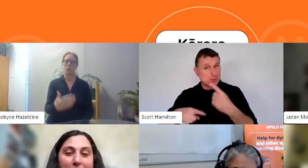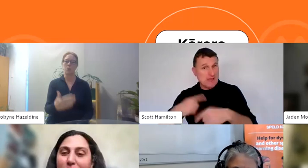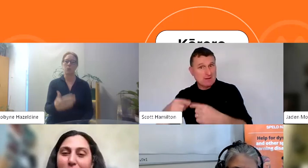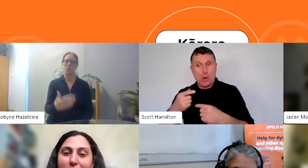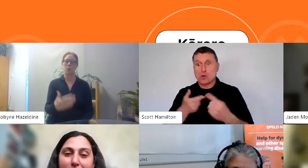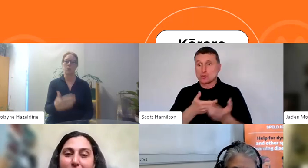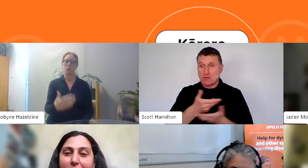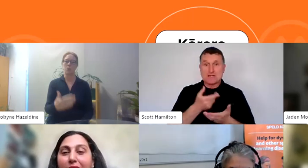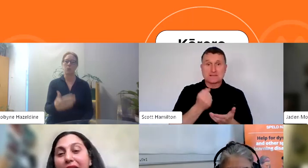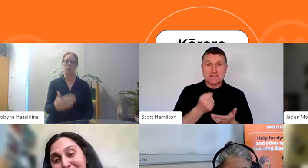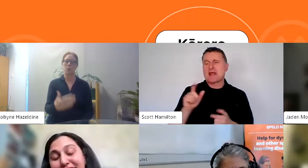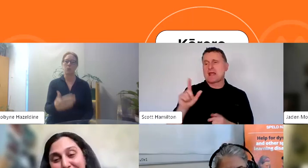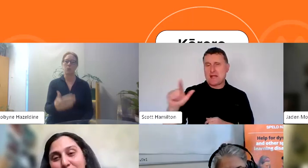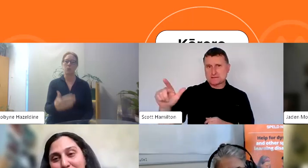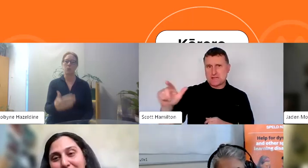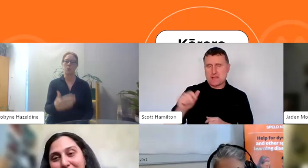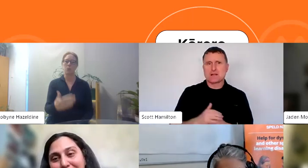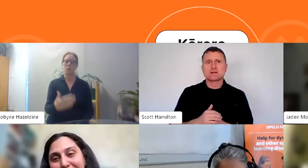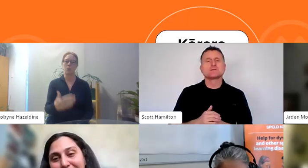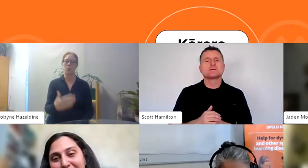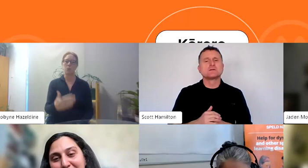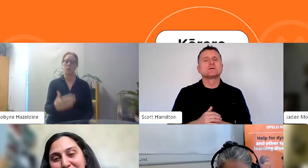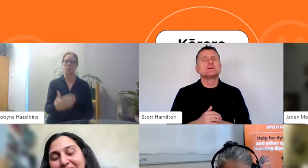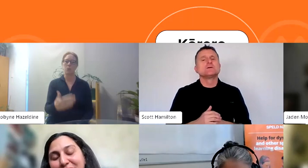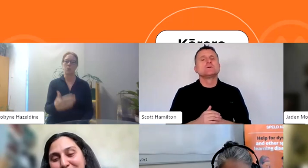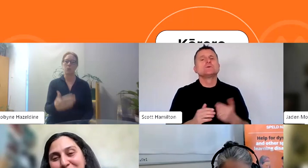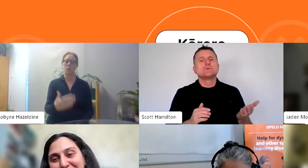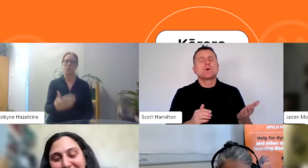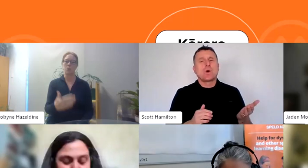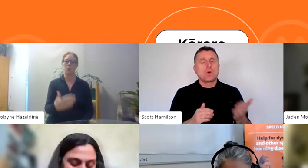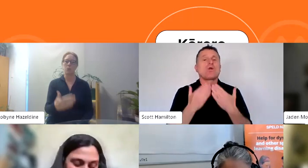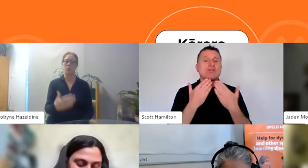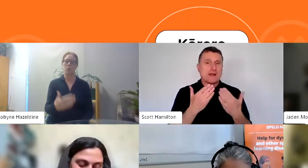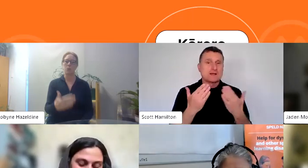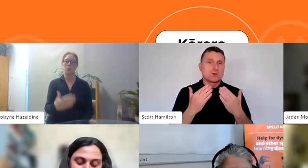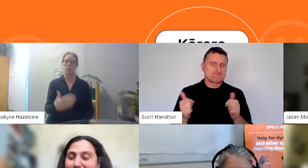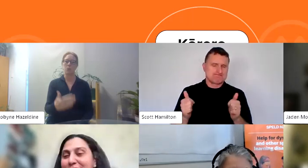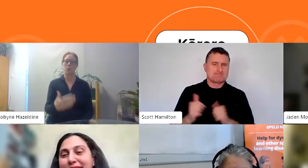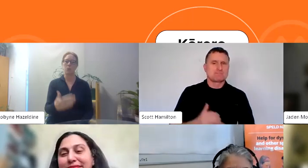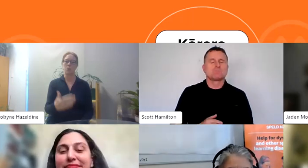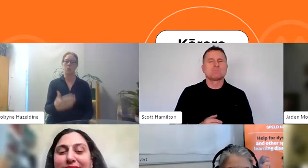later on. I'll just conclude over here. Thank you. Thank you so much